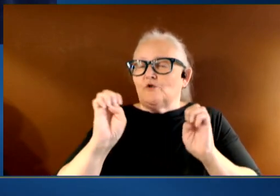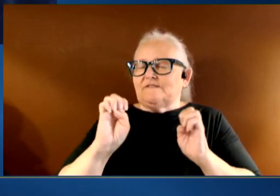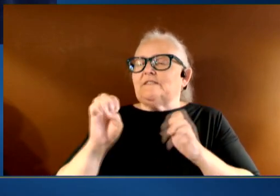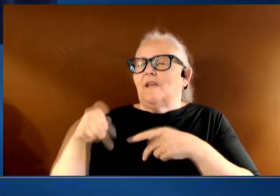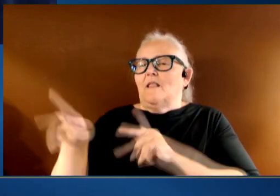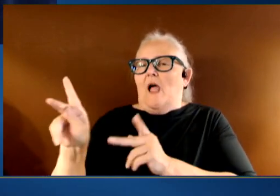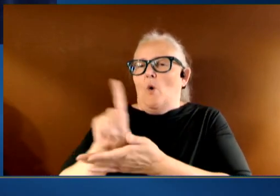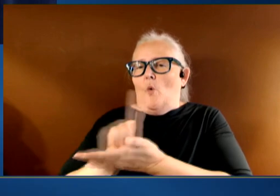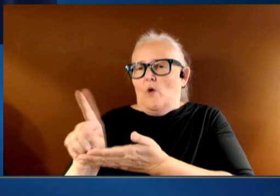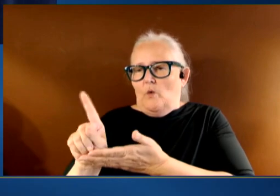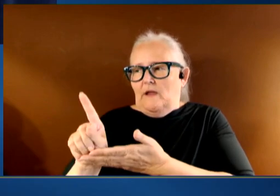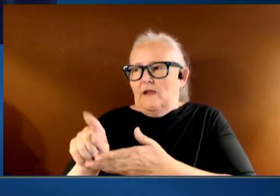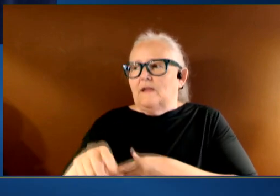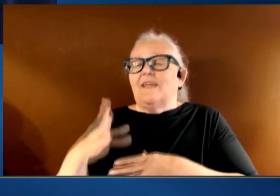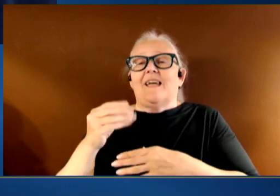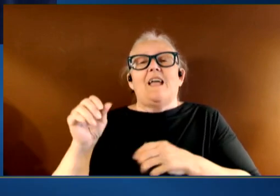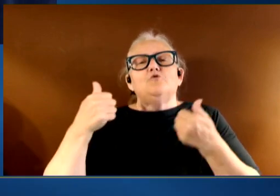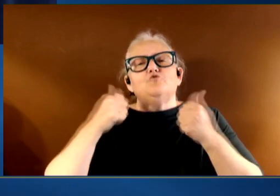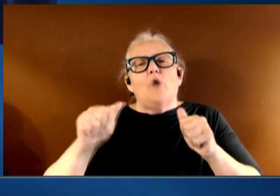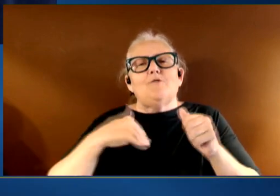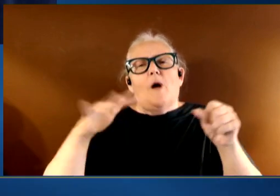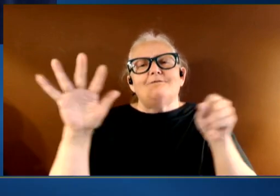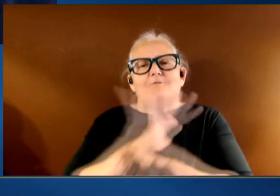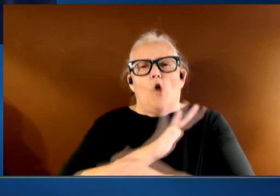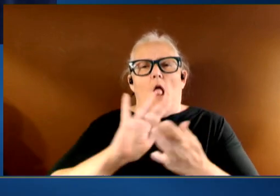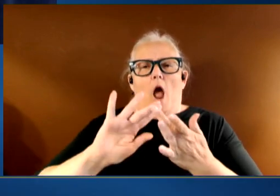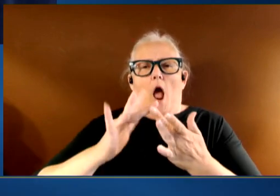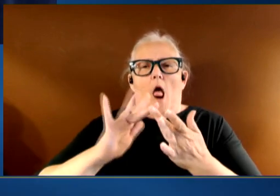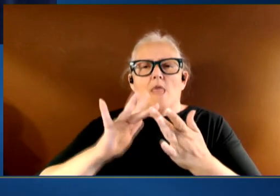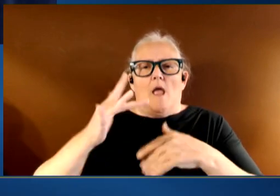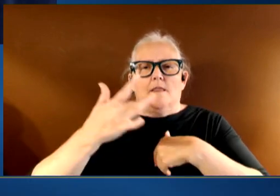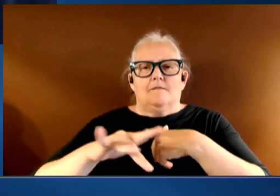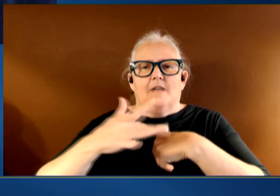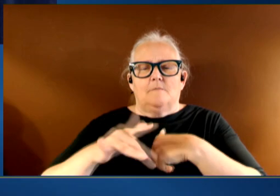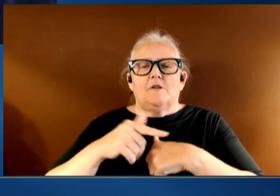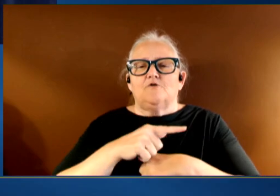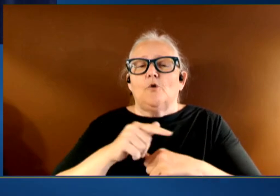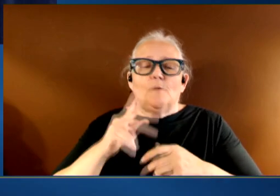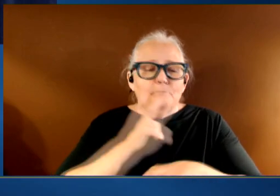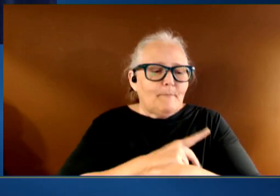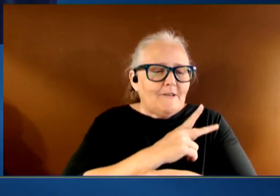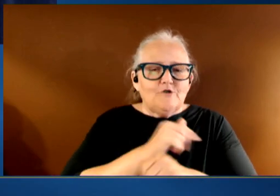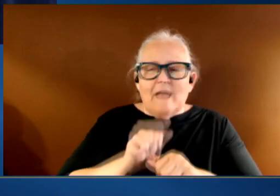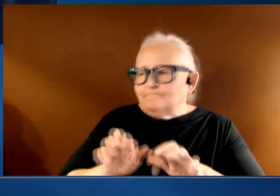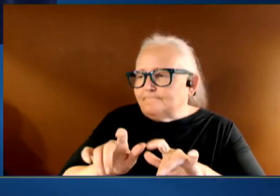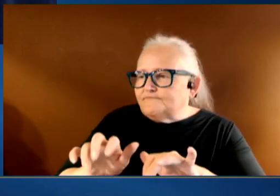all online so that this can be done much more quickly and easy, no more using fax machines.